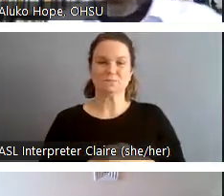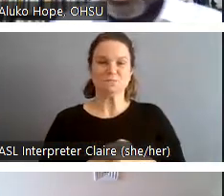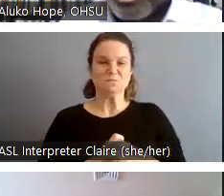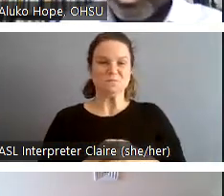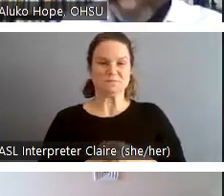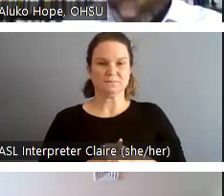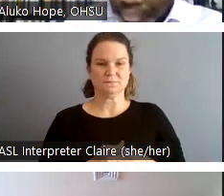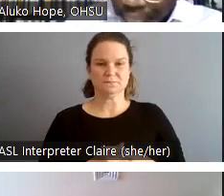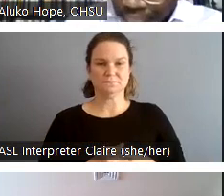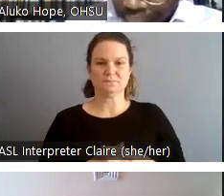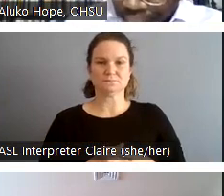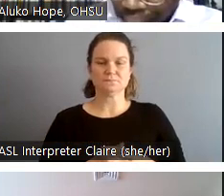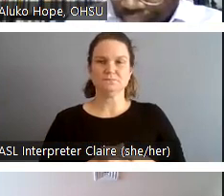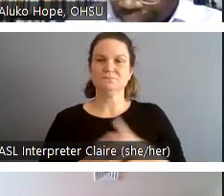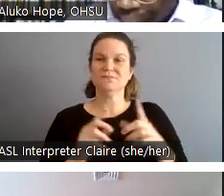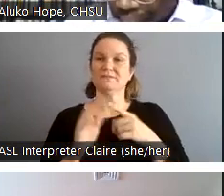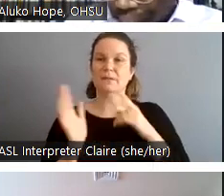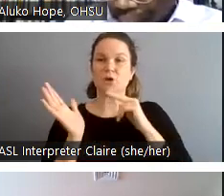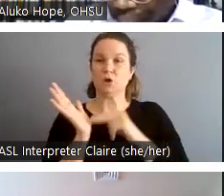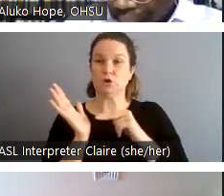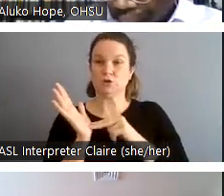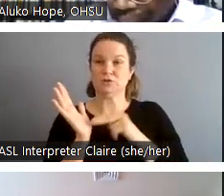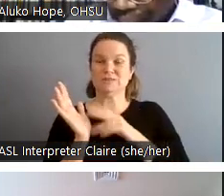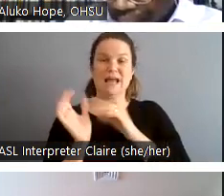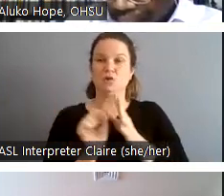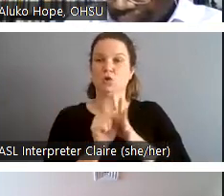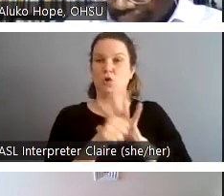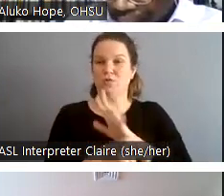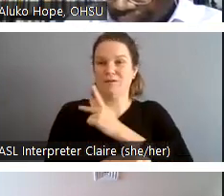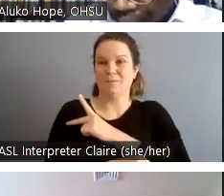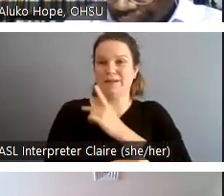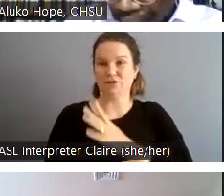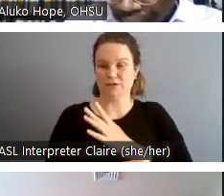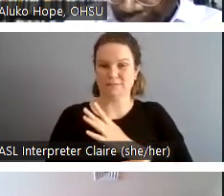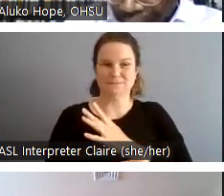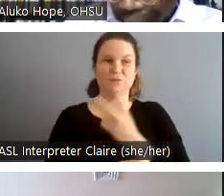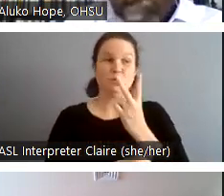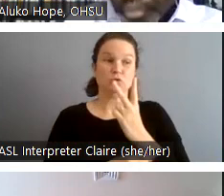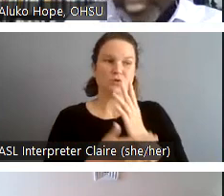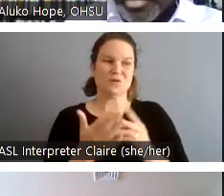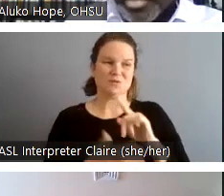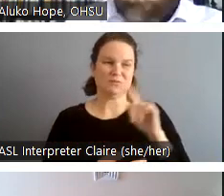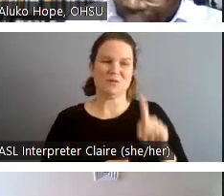This comes from a nurse and a COVID patient.